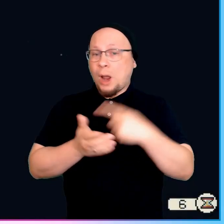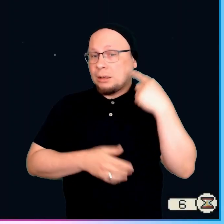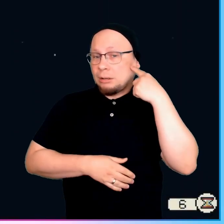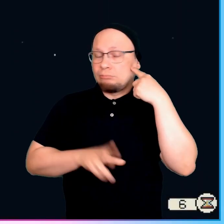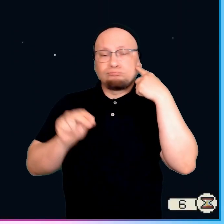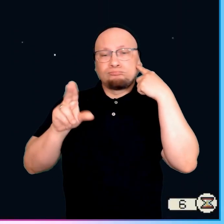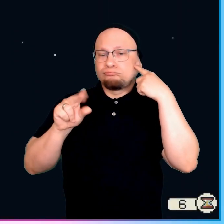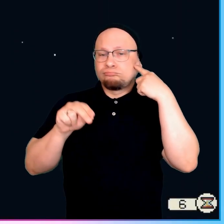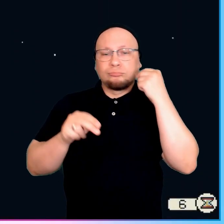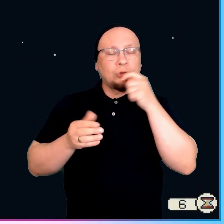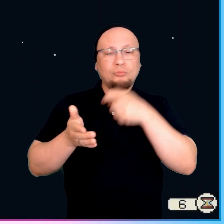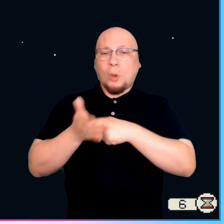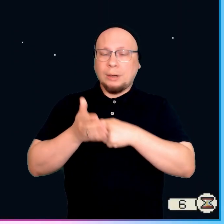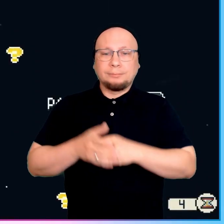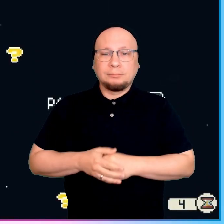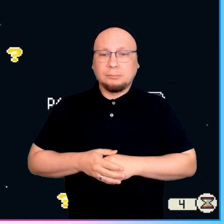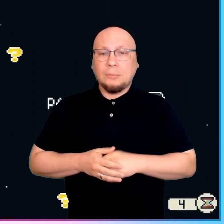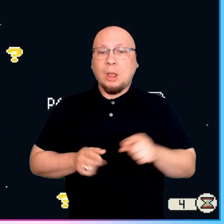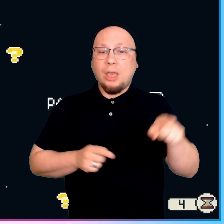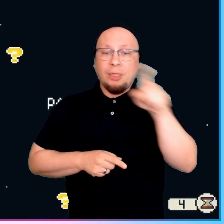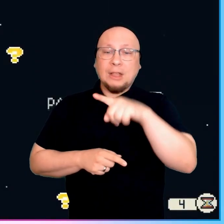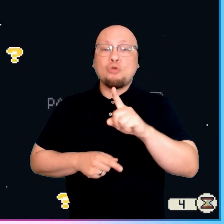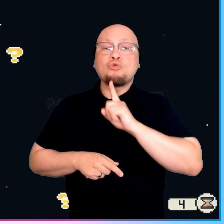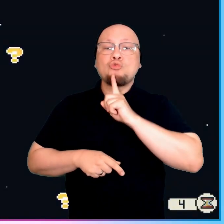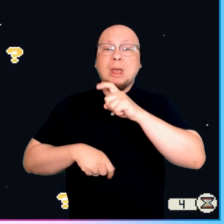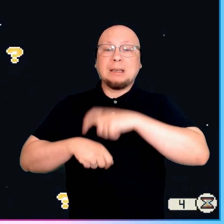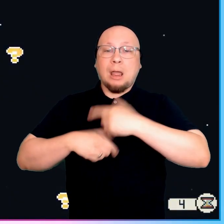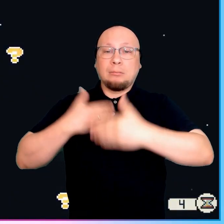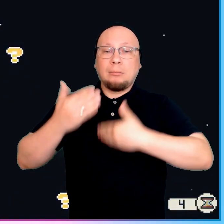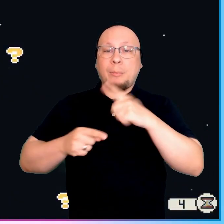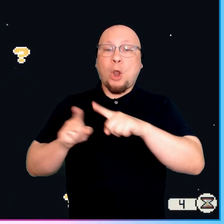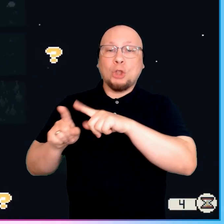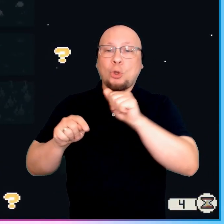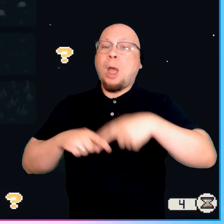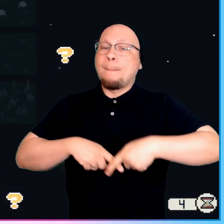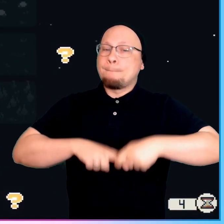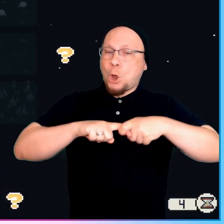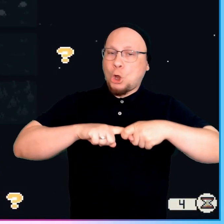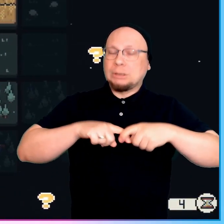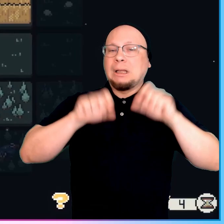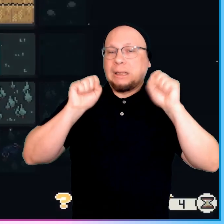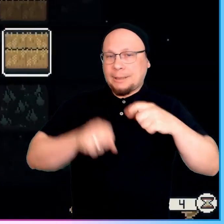DawnFolk plays in real time, however no worries, you can pause time whenever you want.